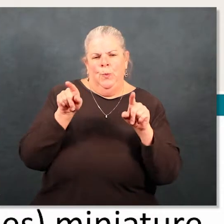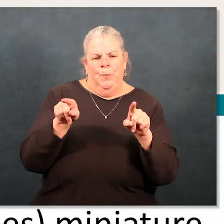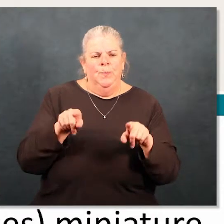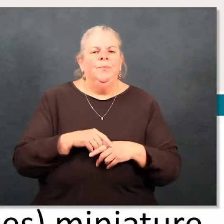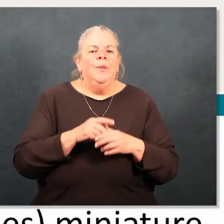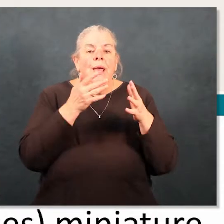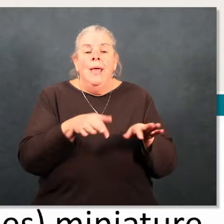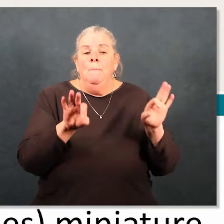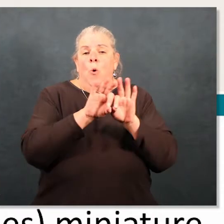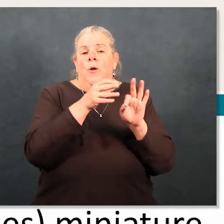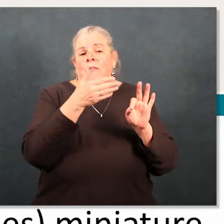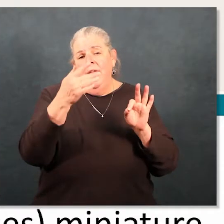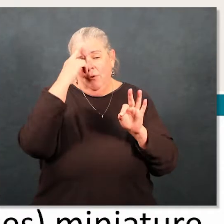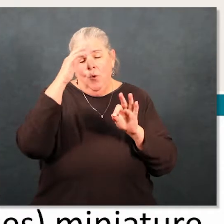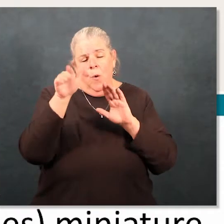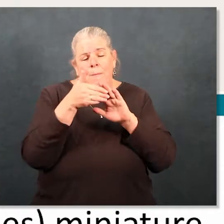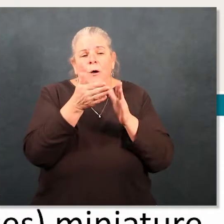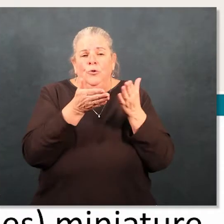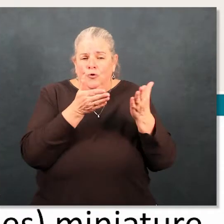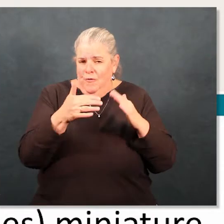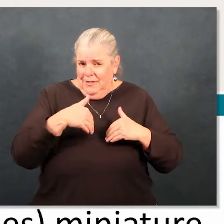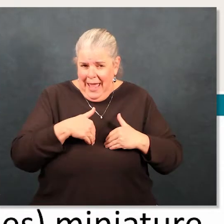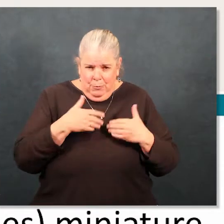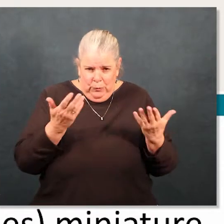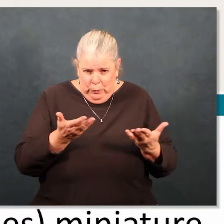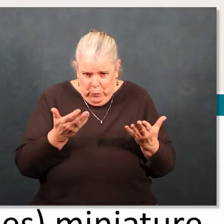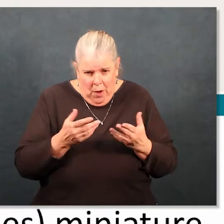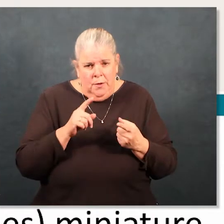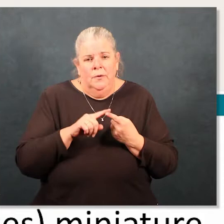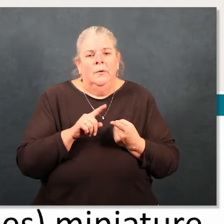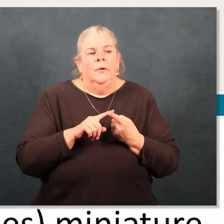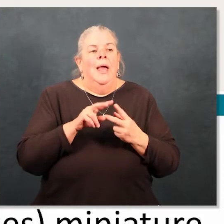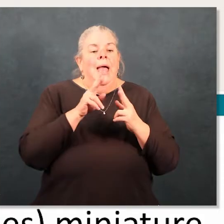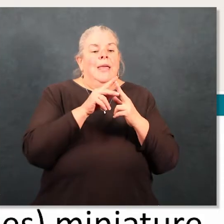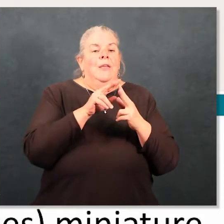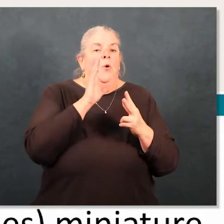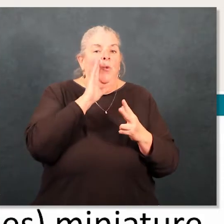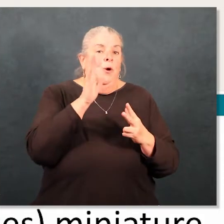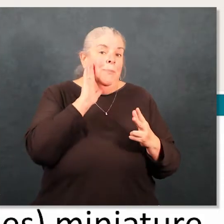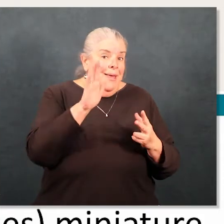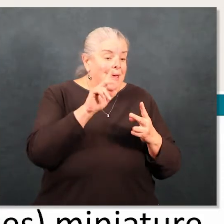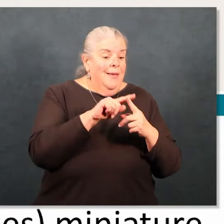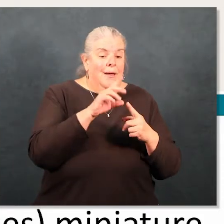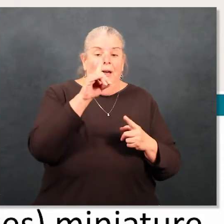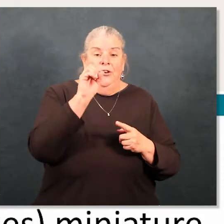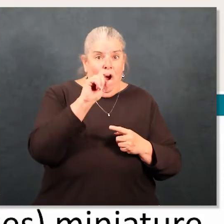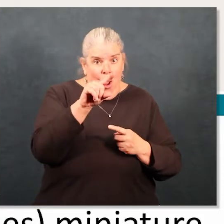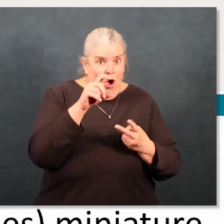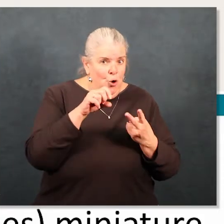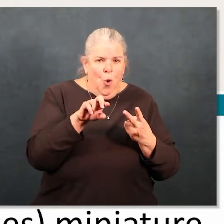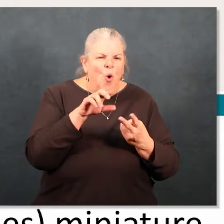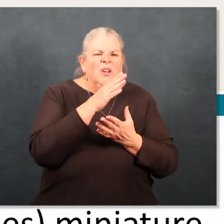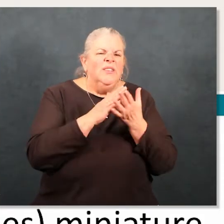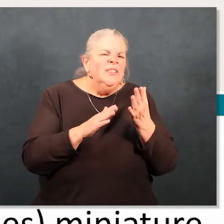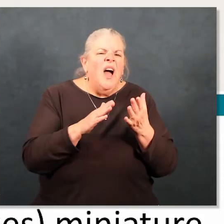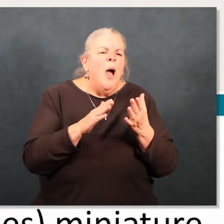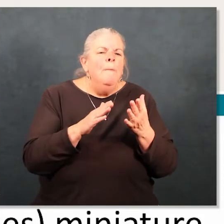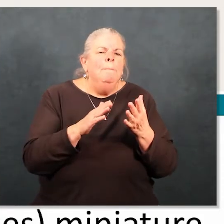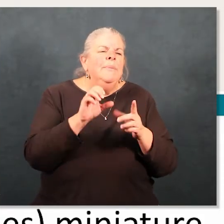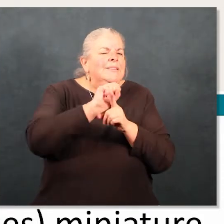to know about service animals is that they either are going to be a dog or in some cases miniature horse.